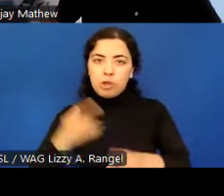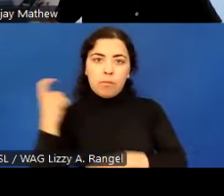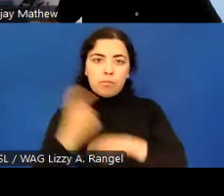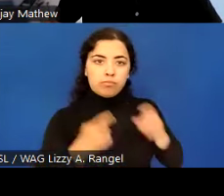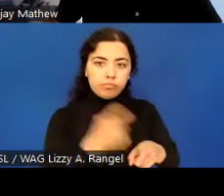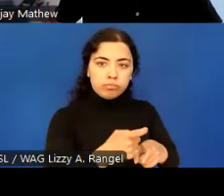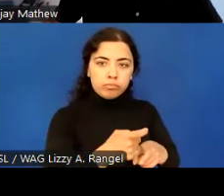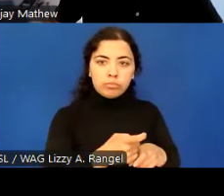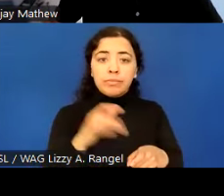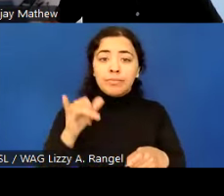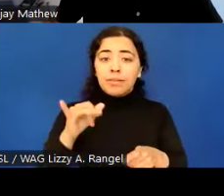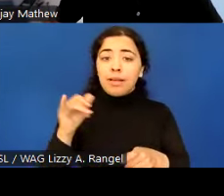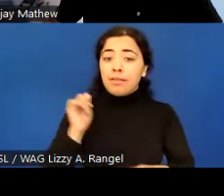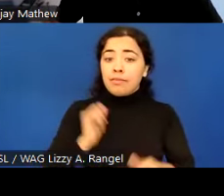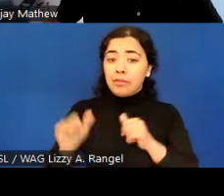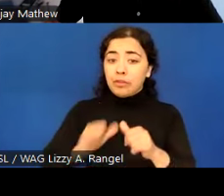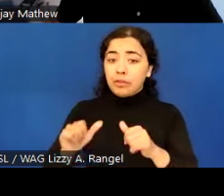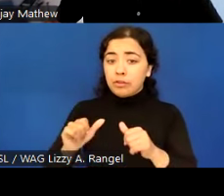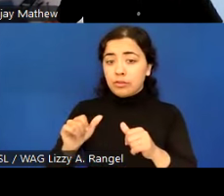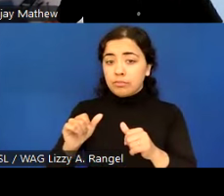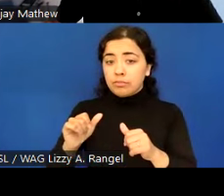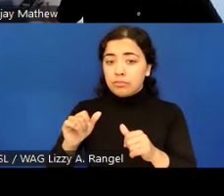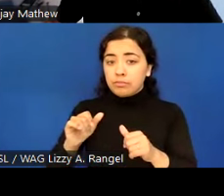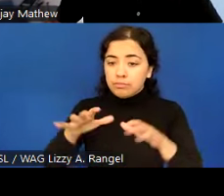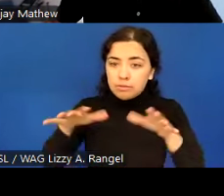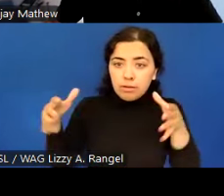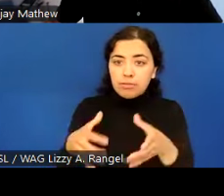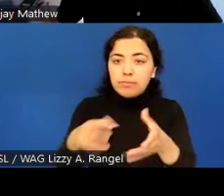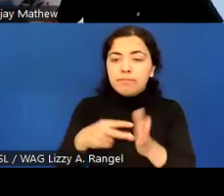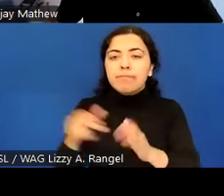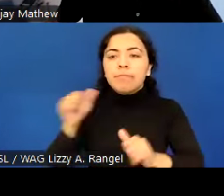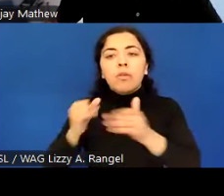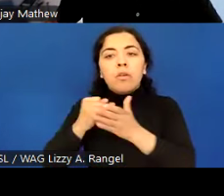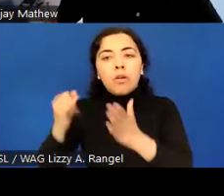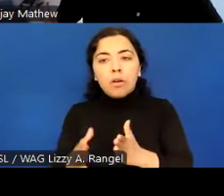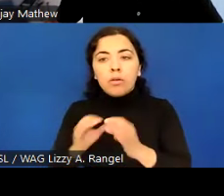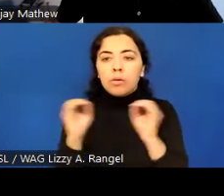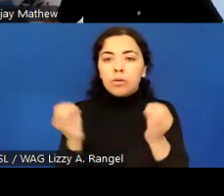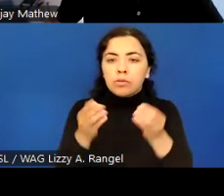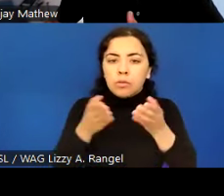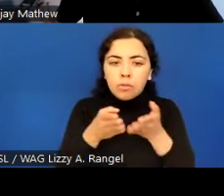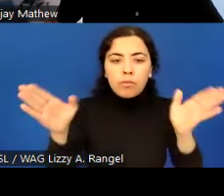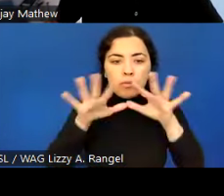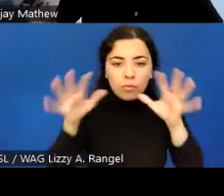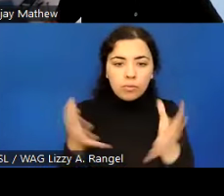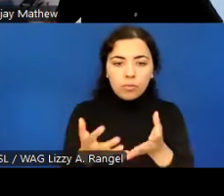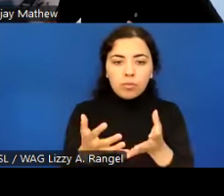theater commons is to give theater artists and organizations worldwide an infrastructure to